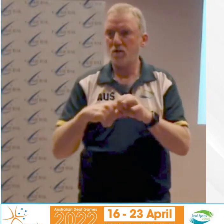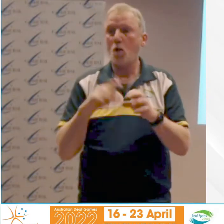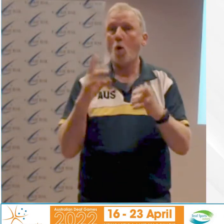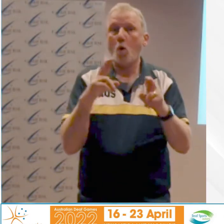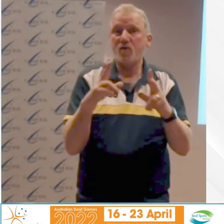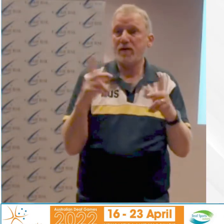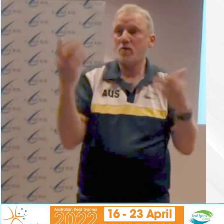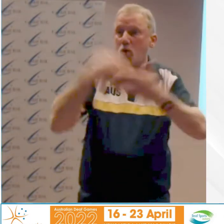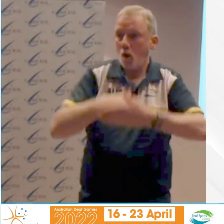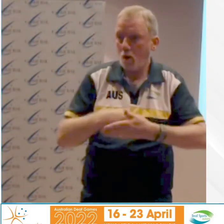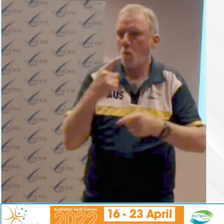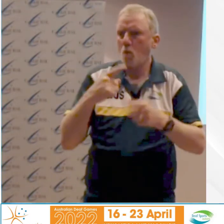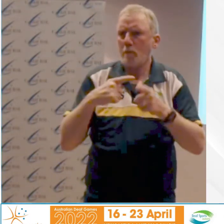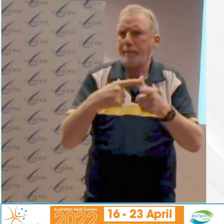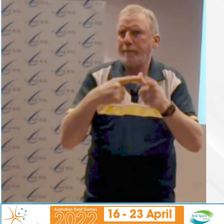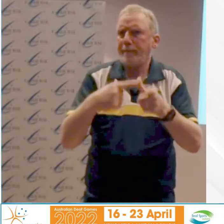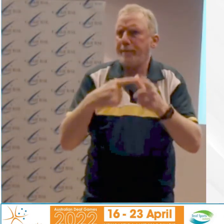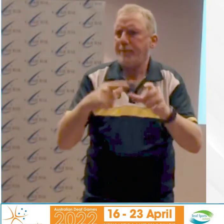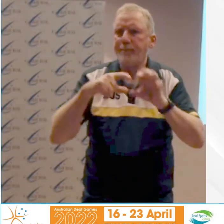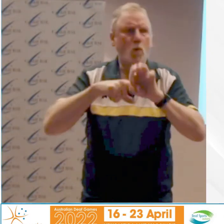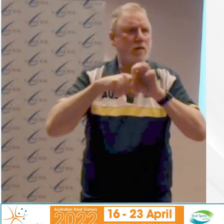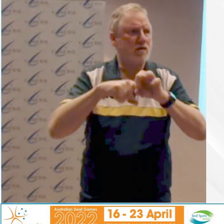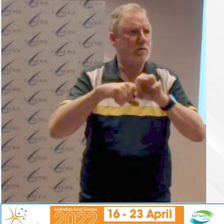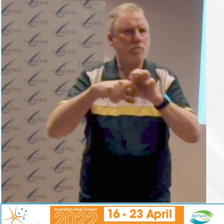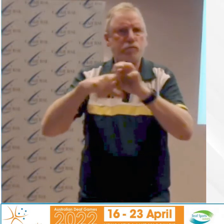so please send in your questions and hopefully we'll have enough time